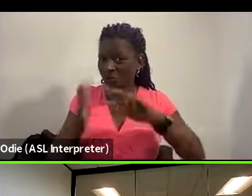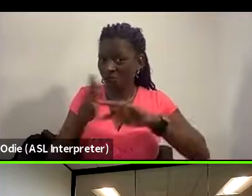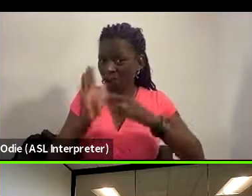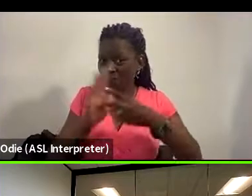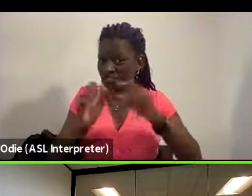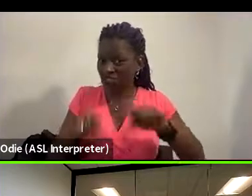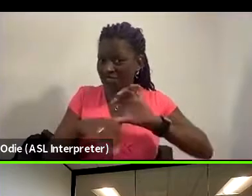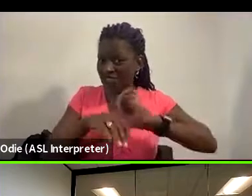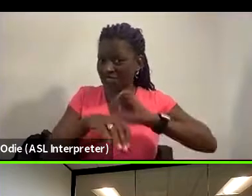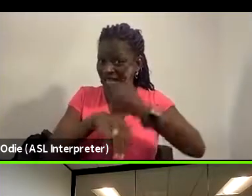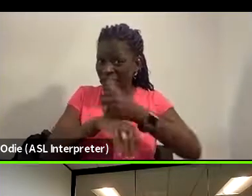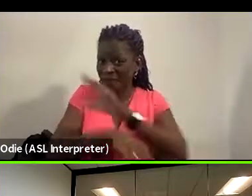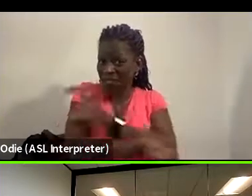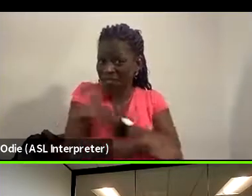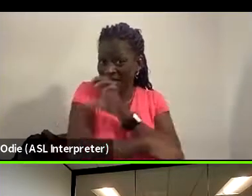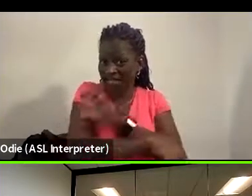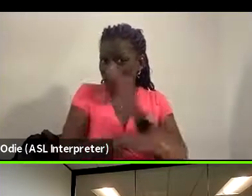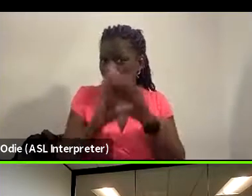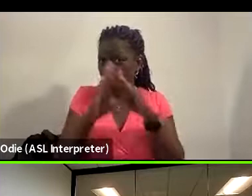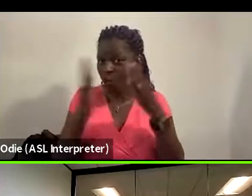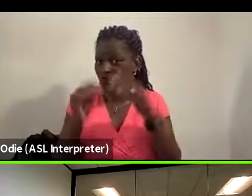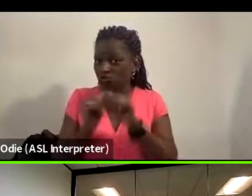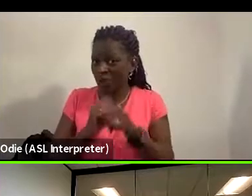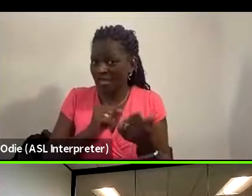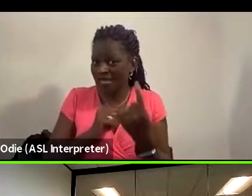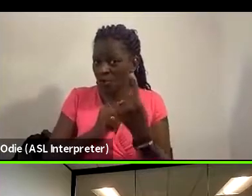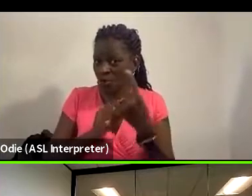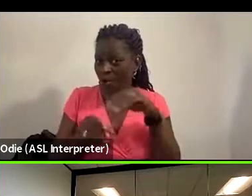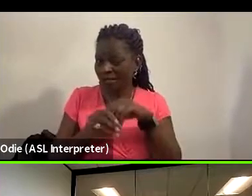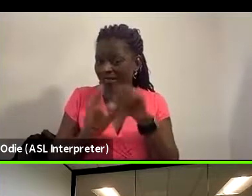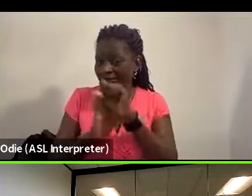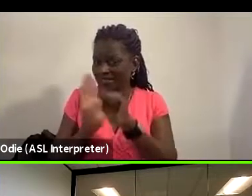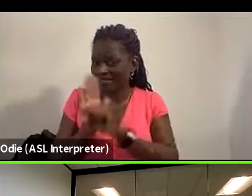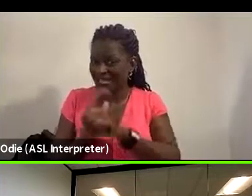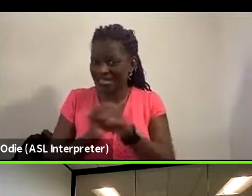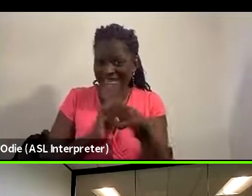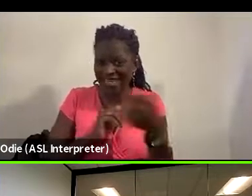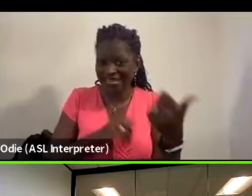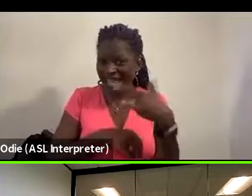could be open to anyone in the state and any eligibility you could set up one.